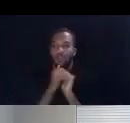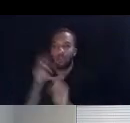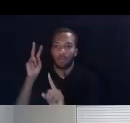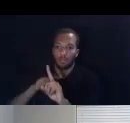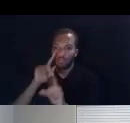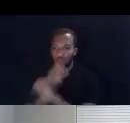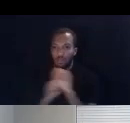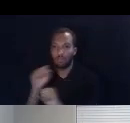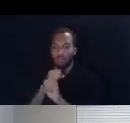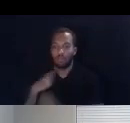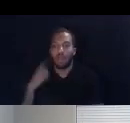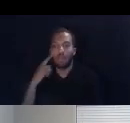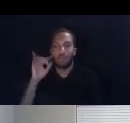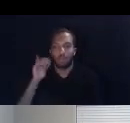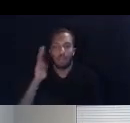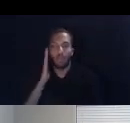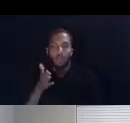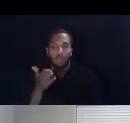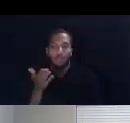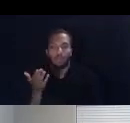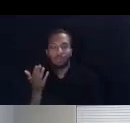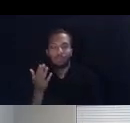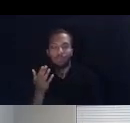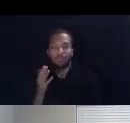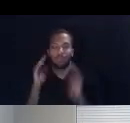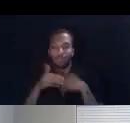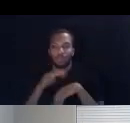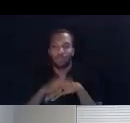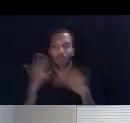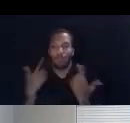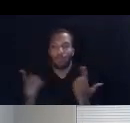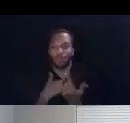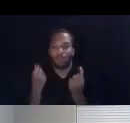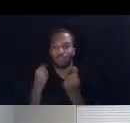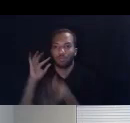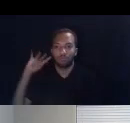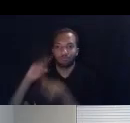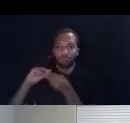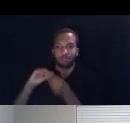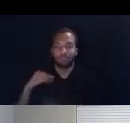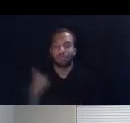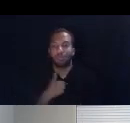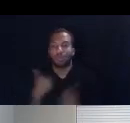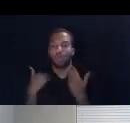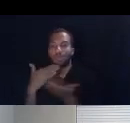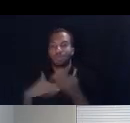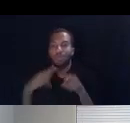And I would think that would also be about what we've done. And so I think we've had little kind of snippets about what we've done collectively.